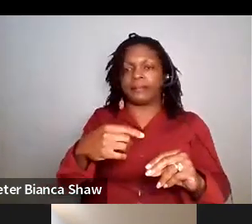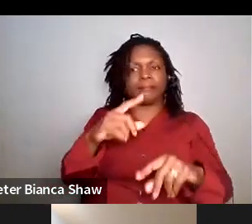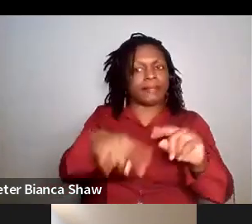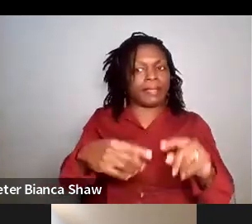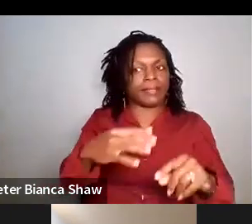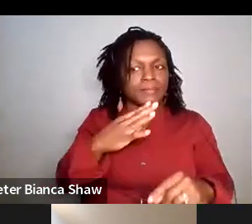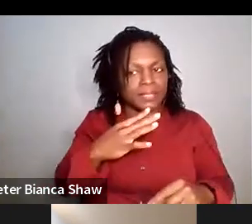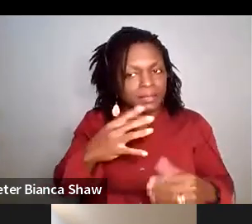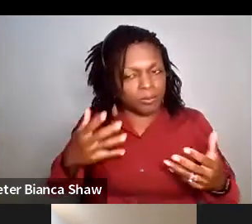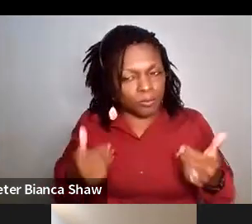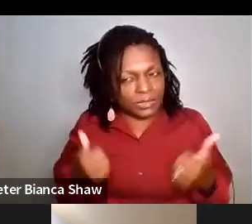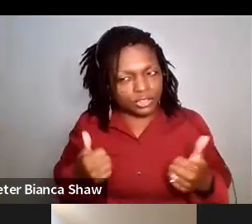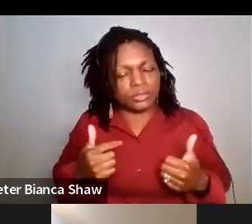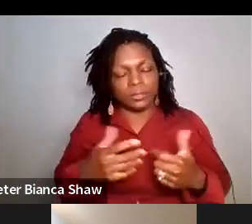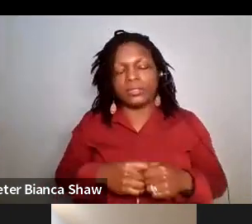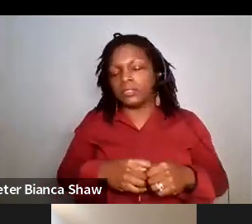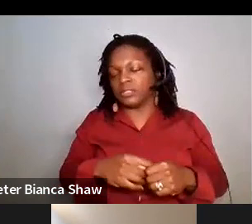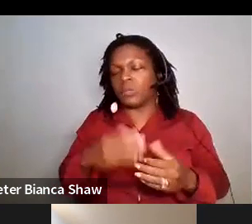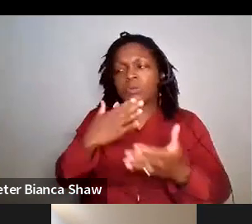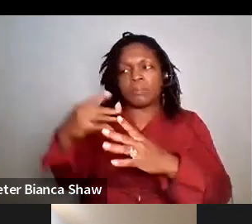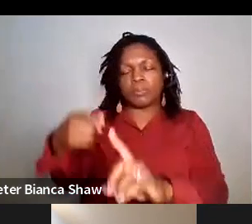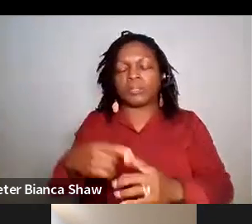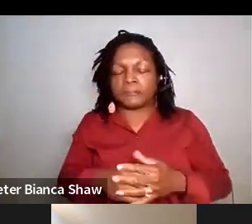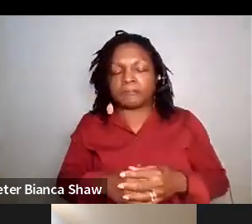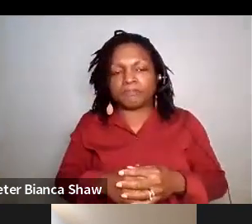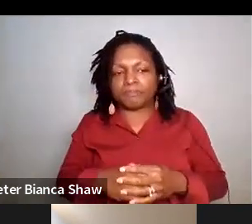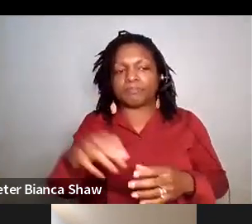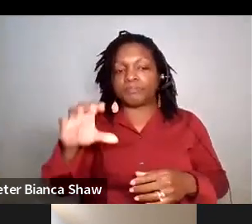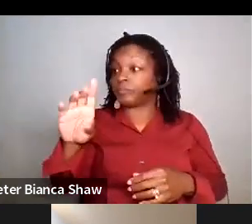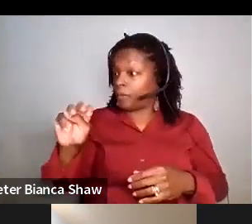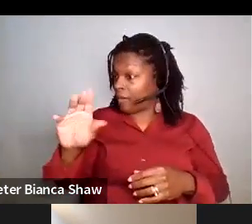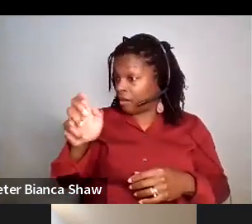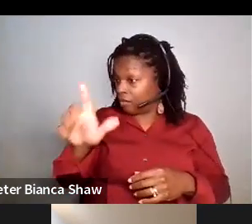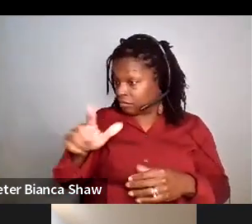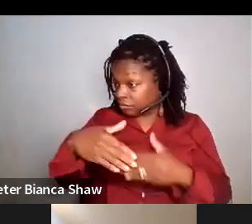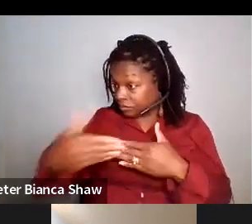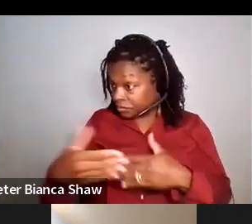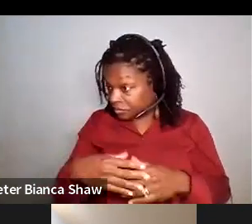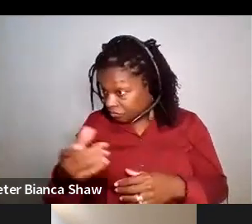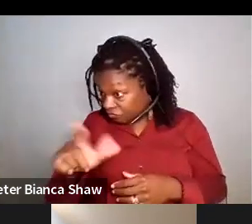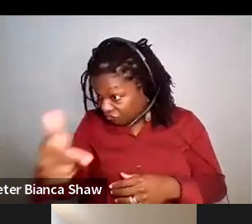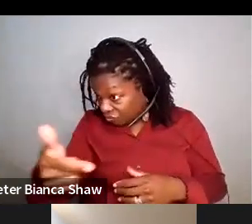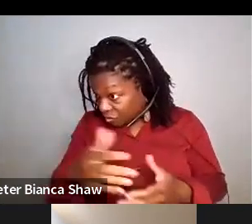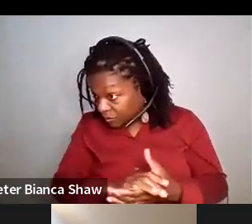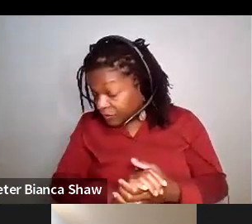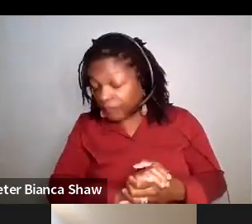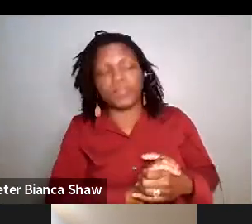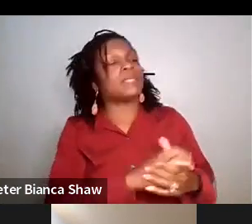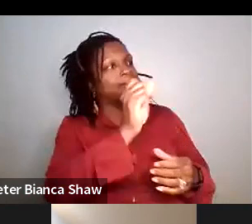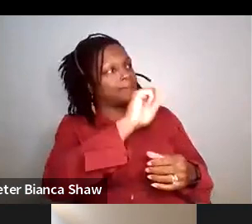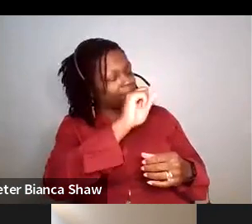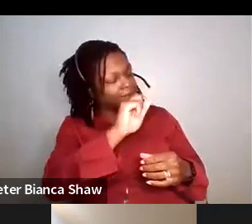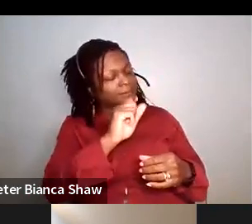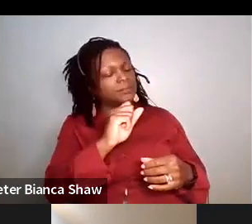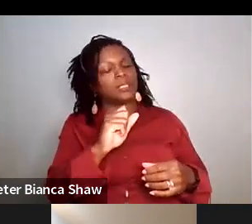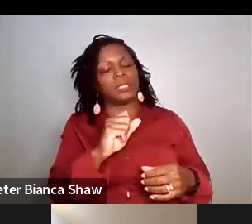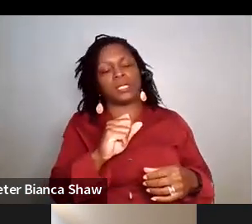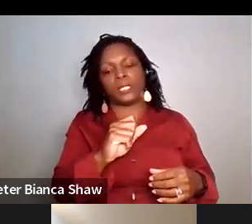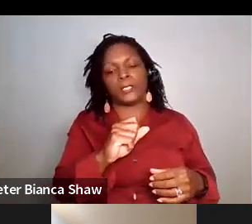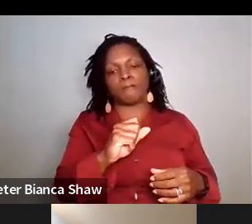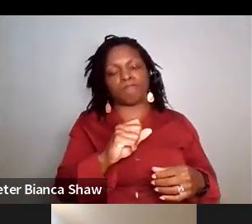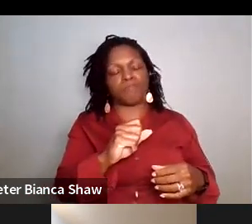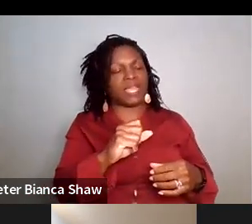Sure. I would say. one of the one of the things that that I often address is our data that say, I don't know how you do it.